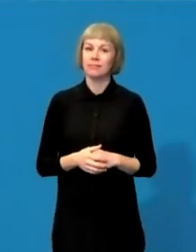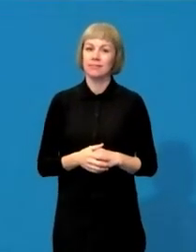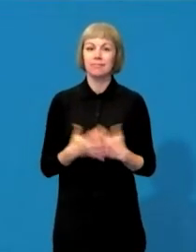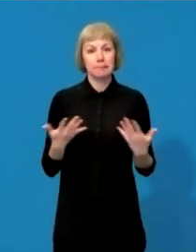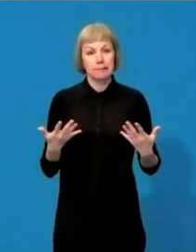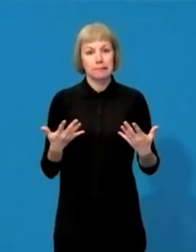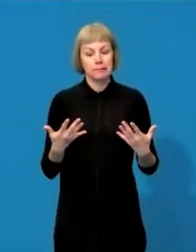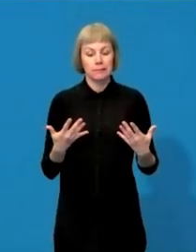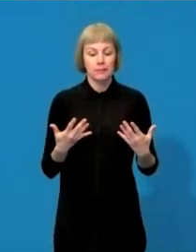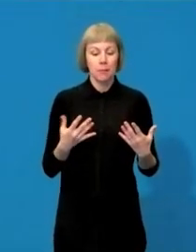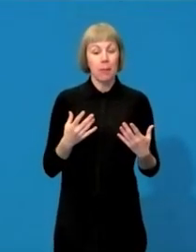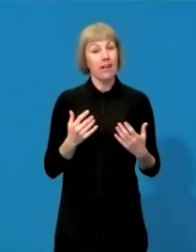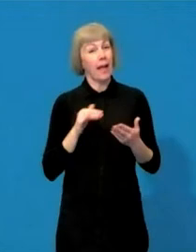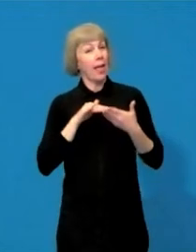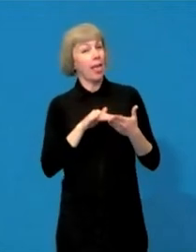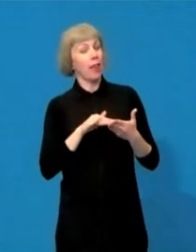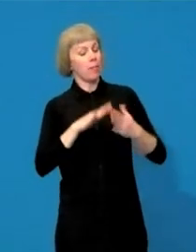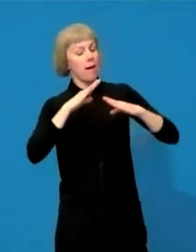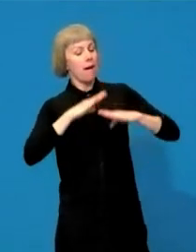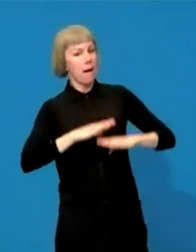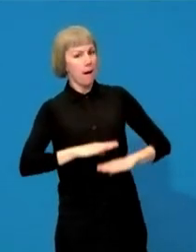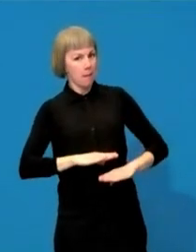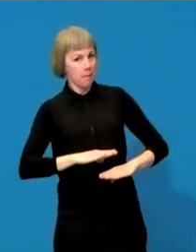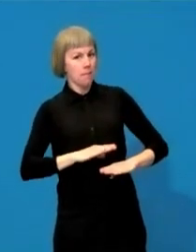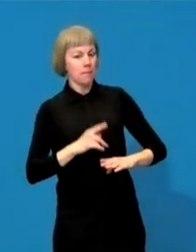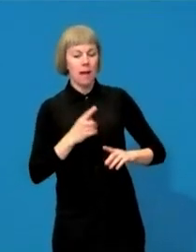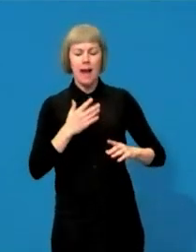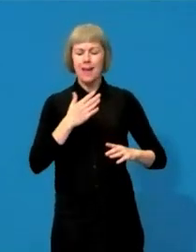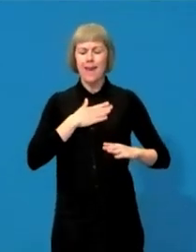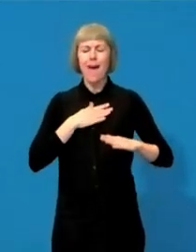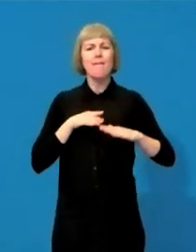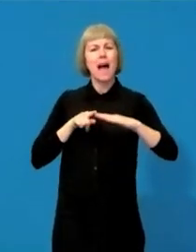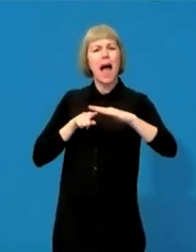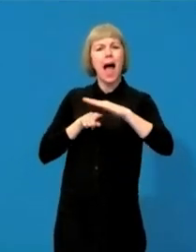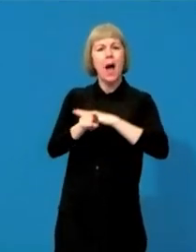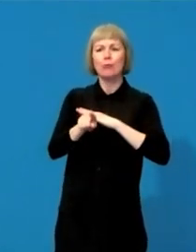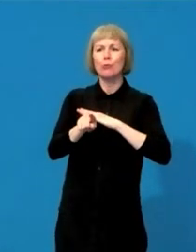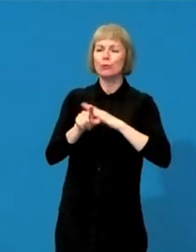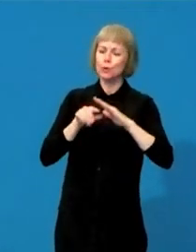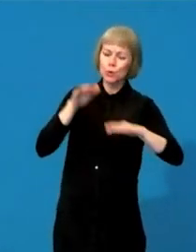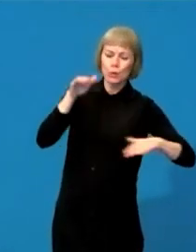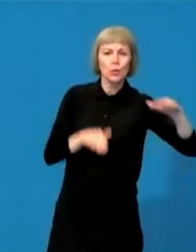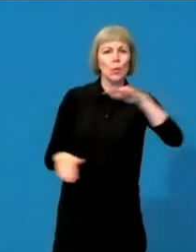it's something to keep him calm. But then he also loves being outdoors and being in the river, especially in that water.